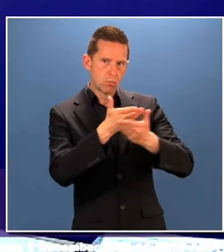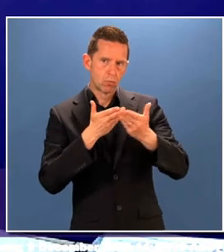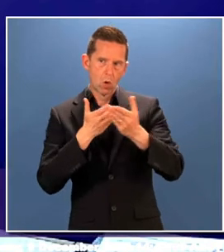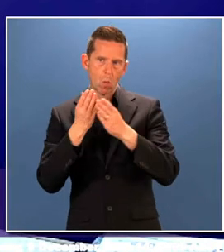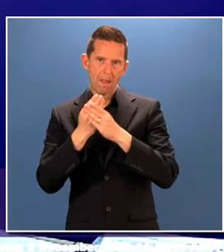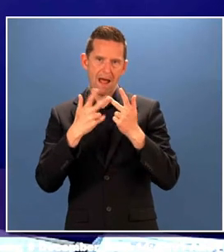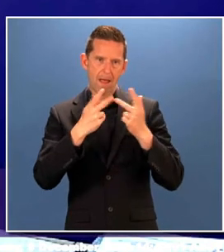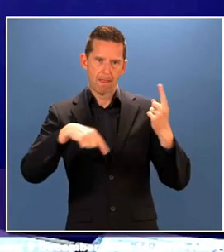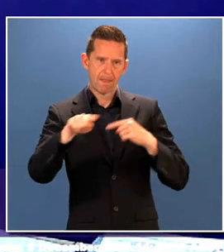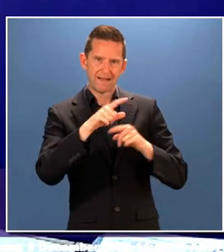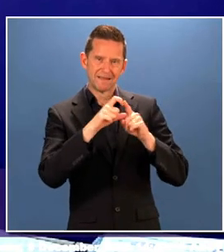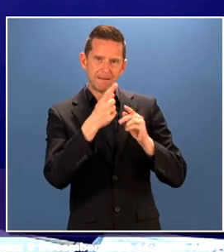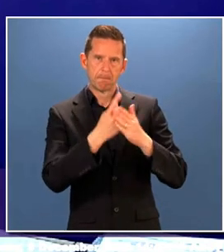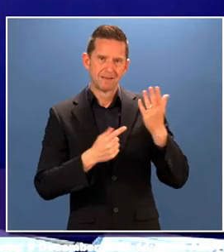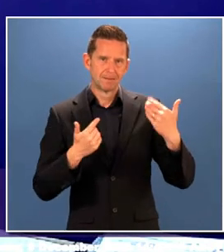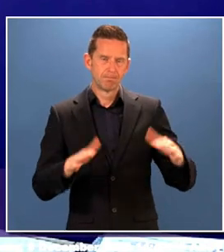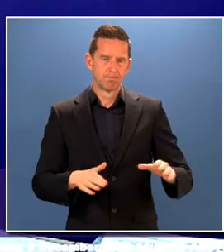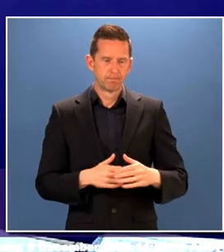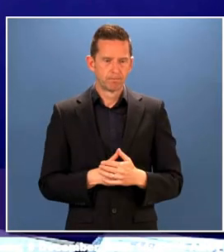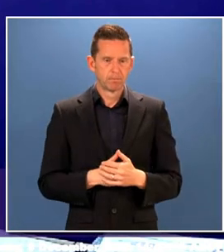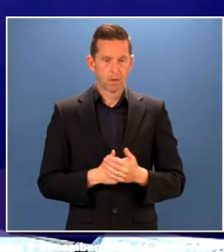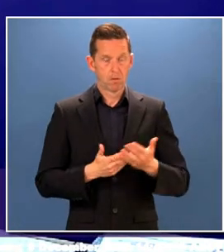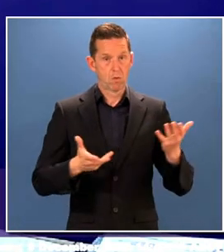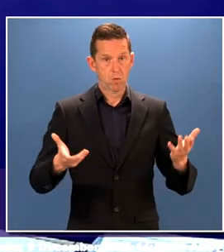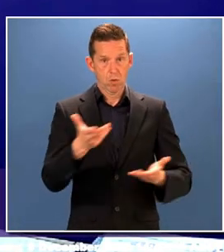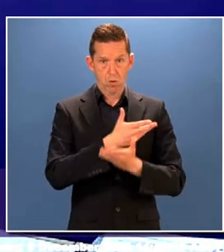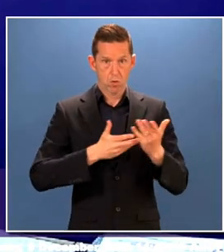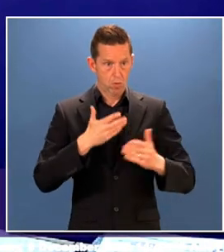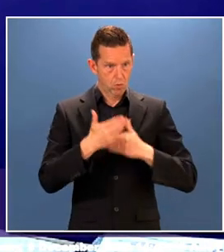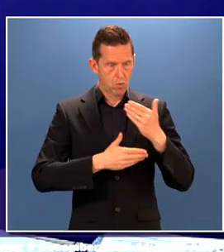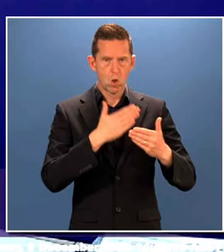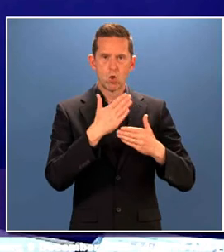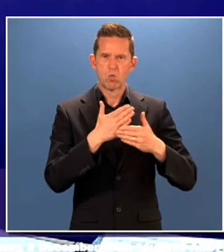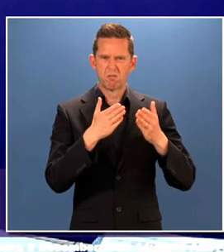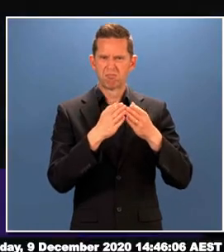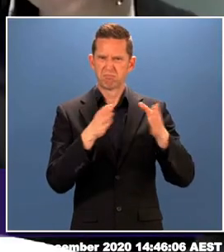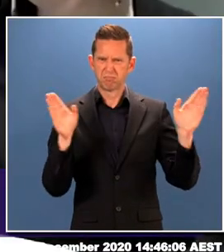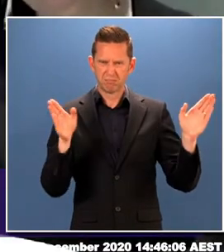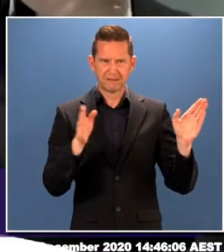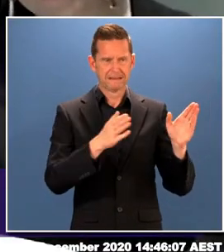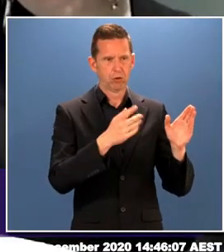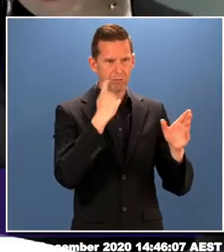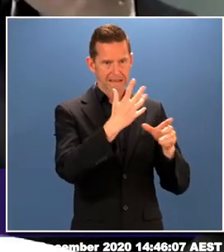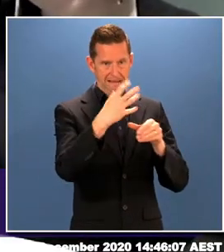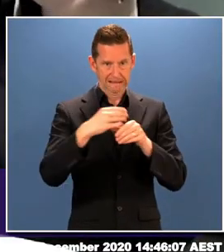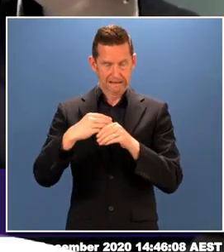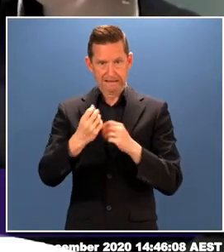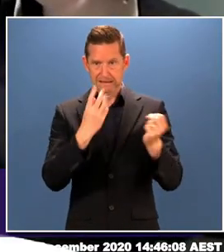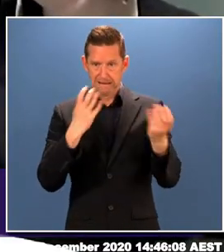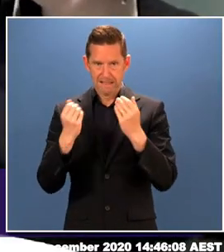disability sector as well. So a consultation process was quite broad and we tried to integrate all that feedback into that document.